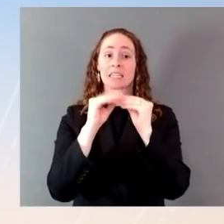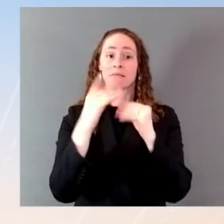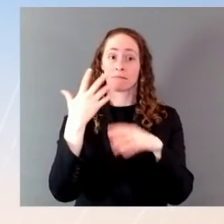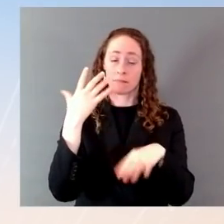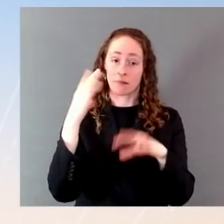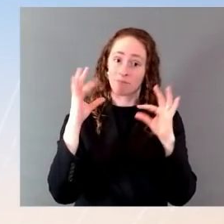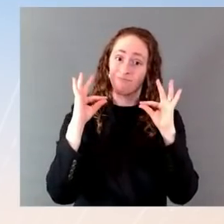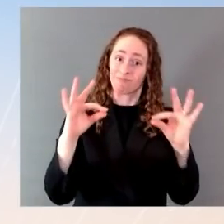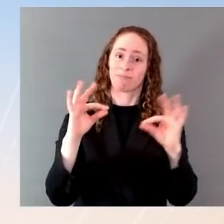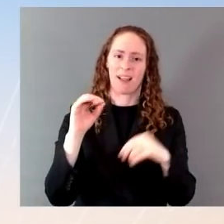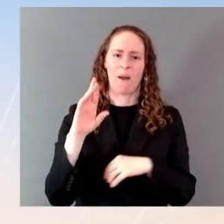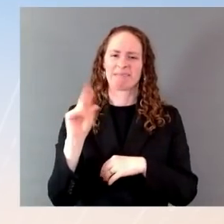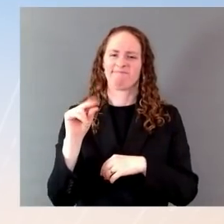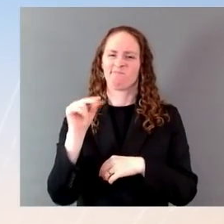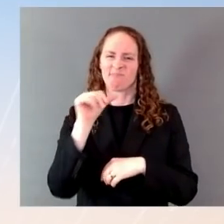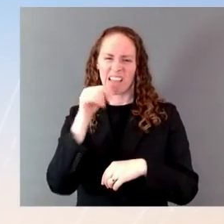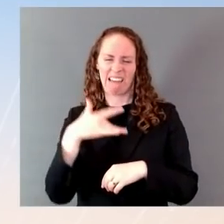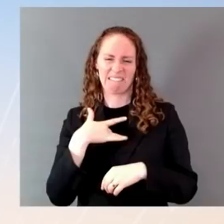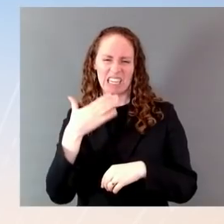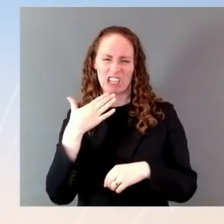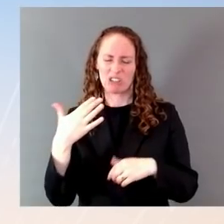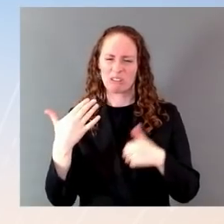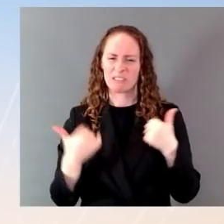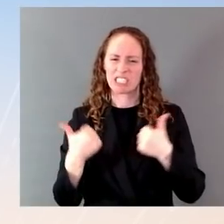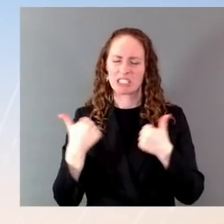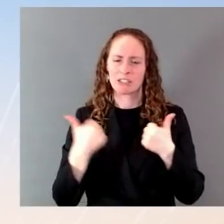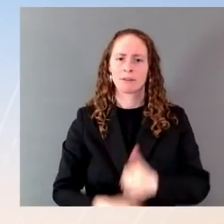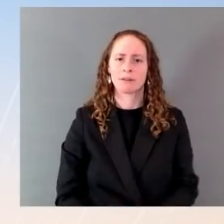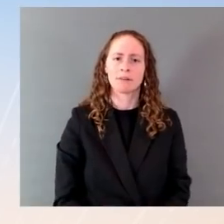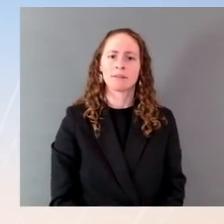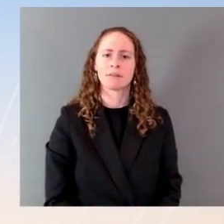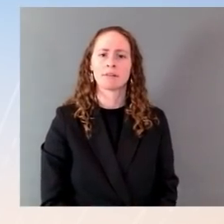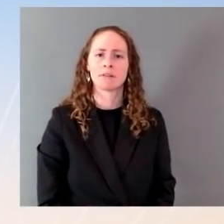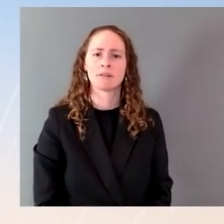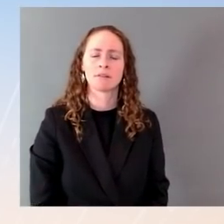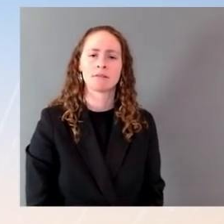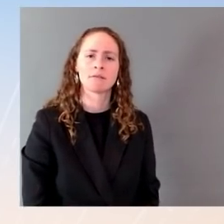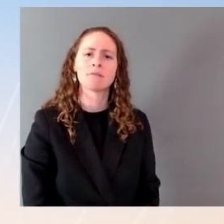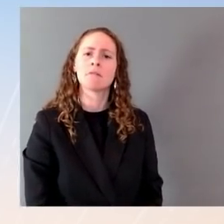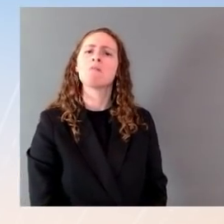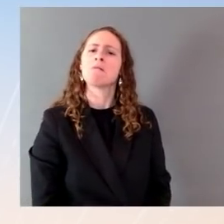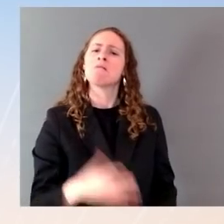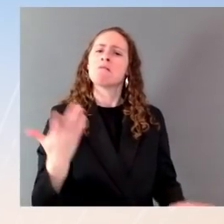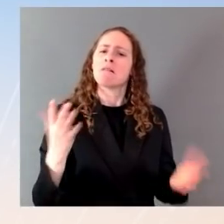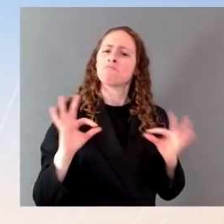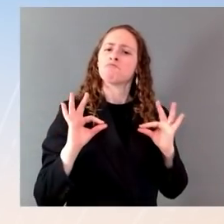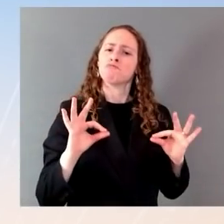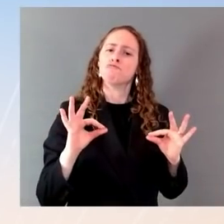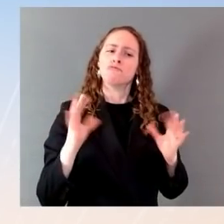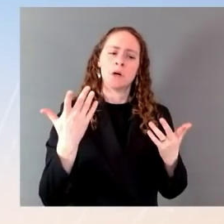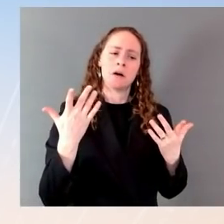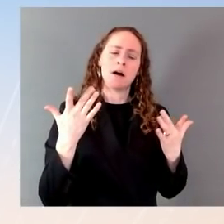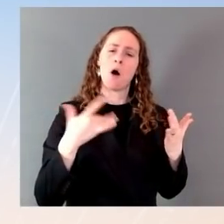where the United States stands on this issue. And to do so having coordinated closely with his allies and partners beforehand.